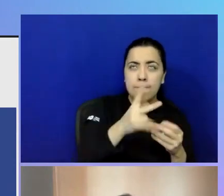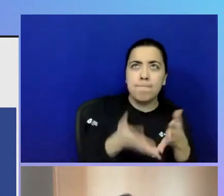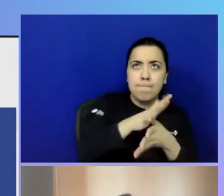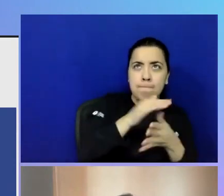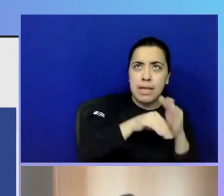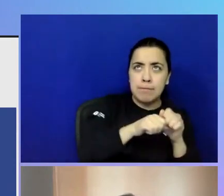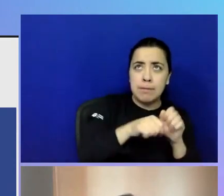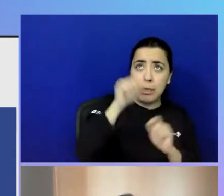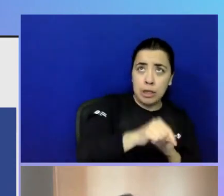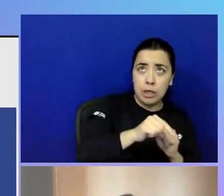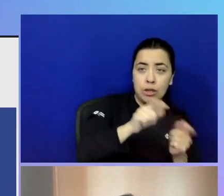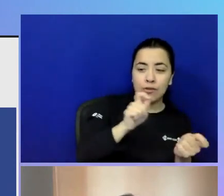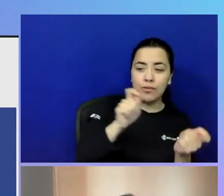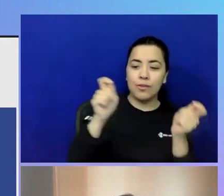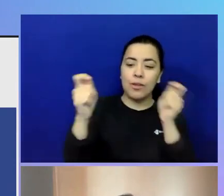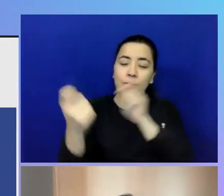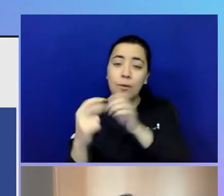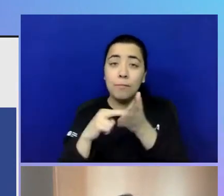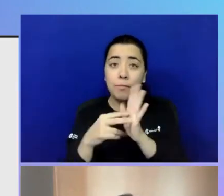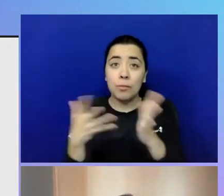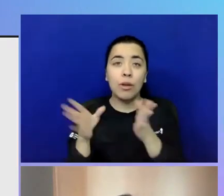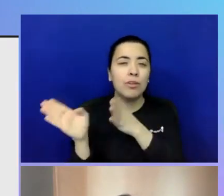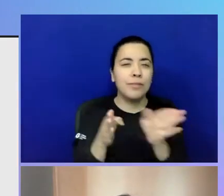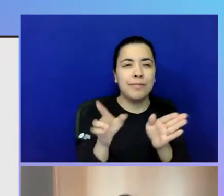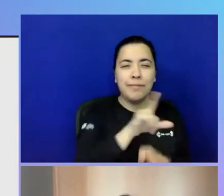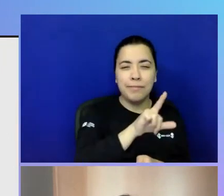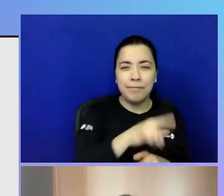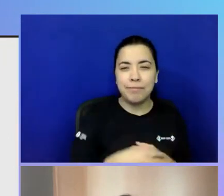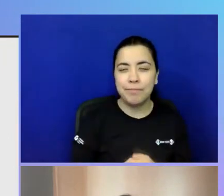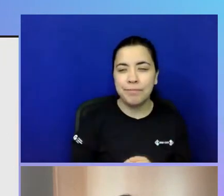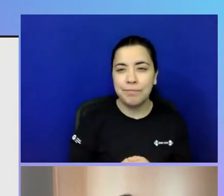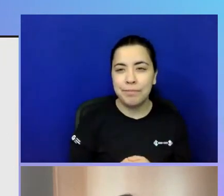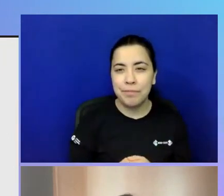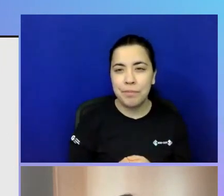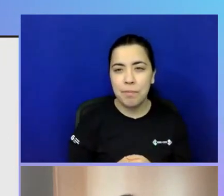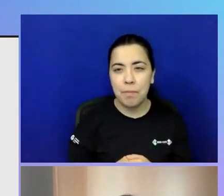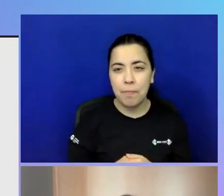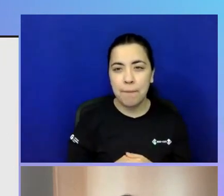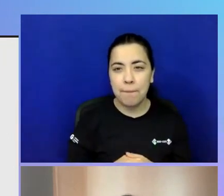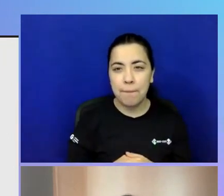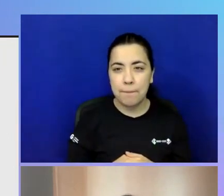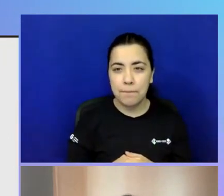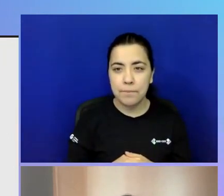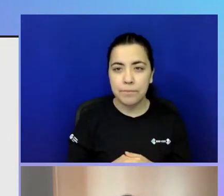shifting left right. So I'm going to go ahead and read the